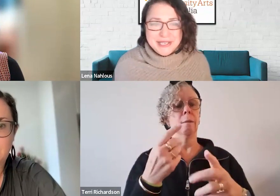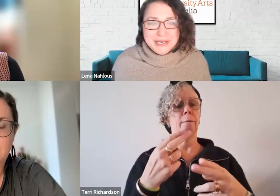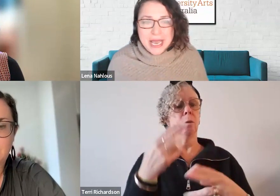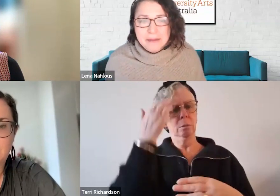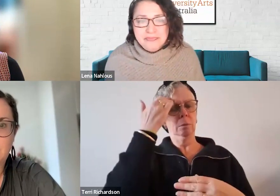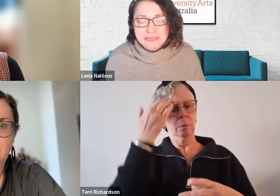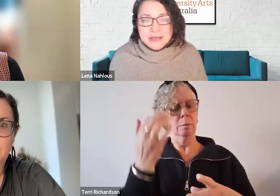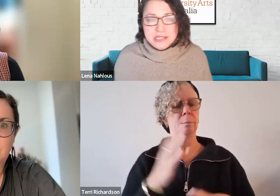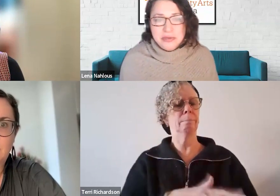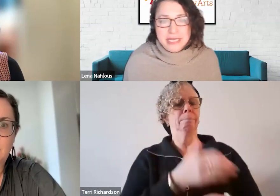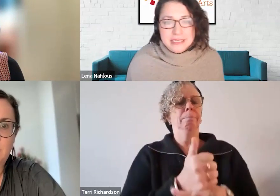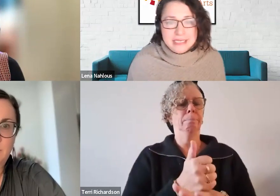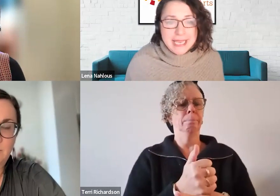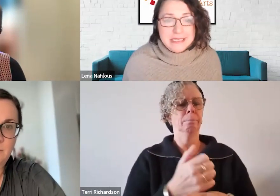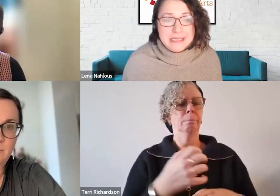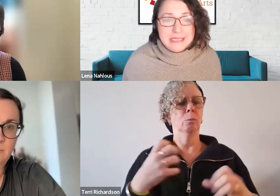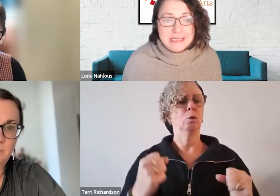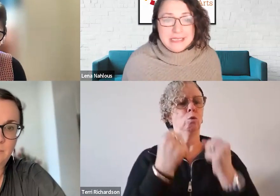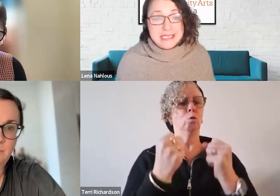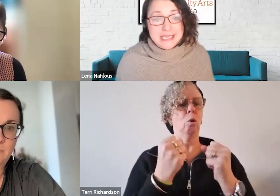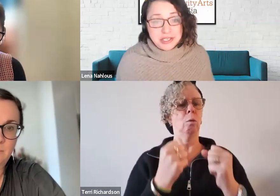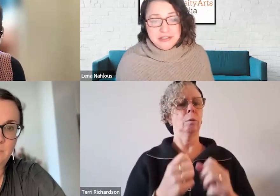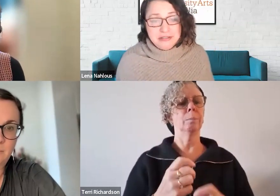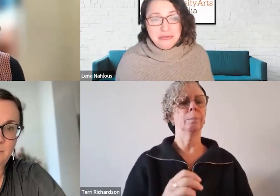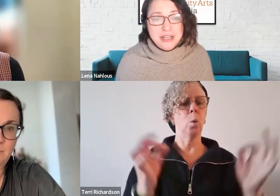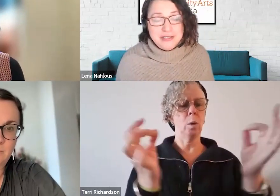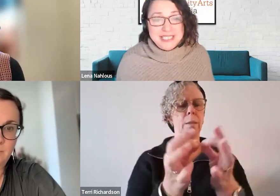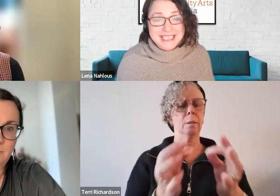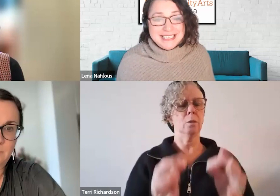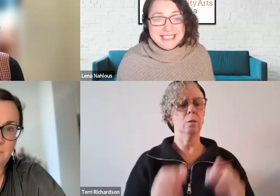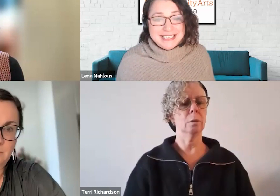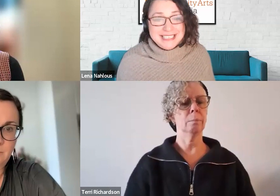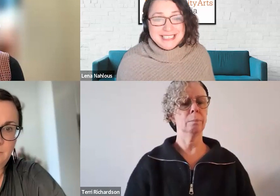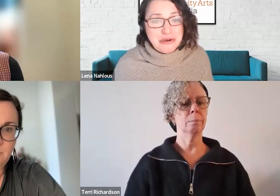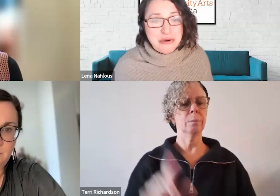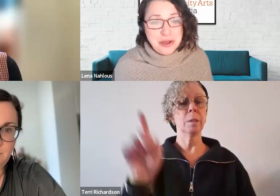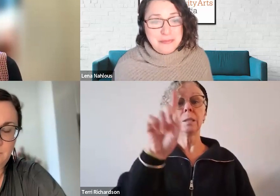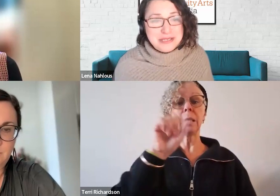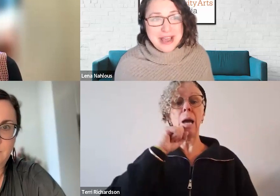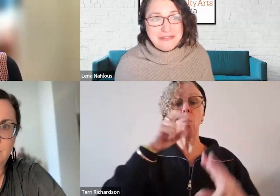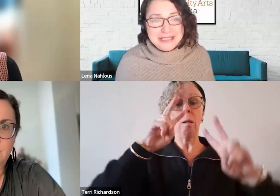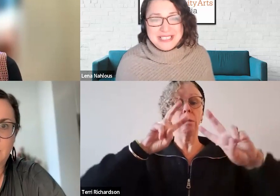So, in today's session, we're going to dig into the core purpose of governance,